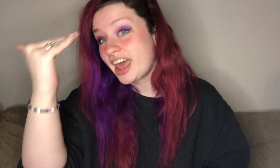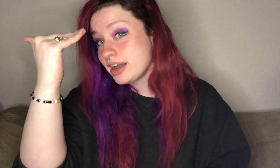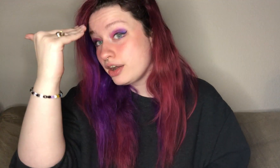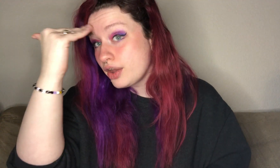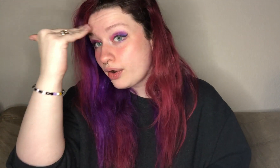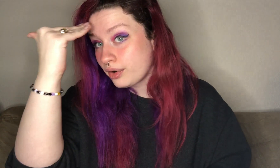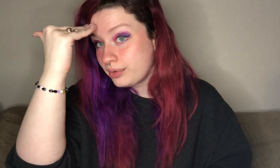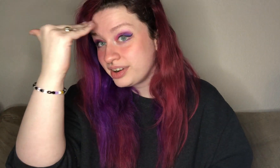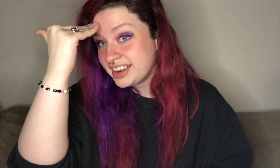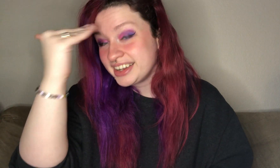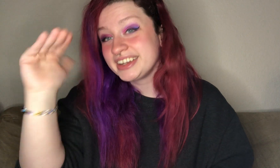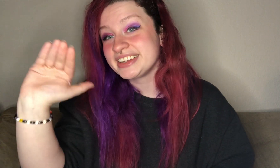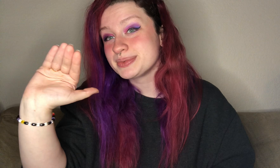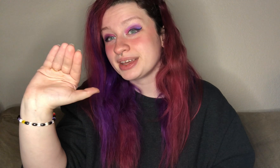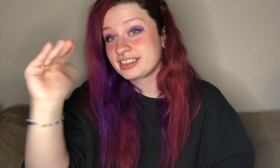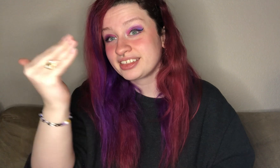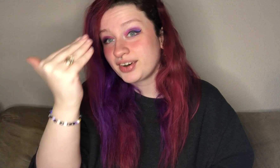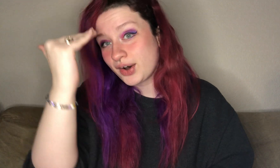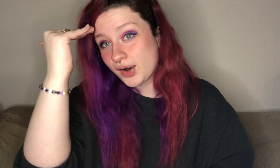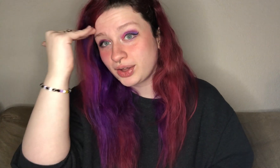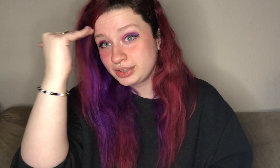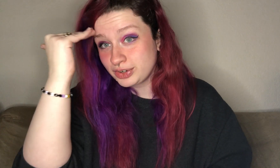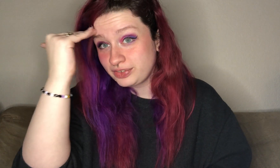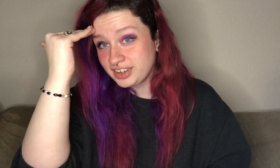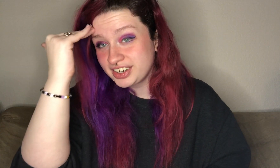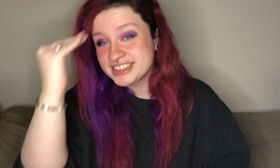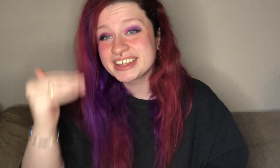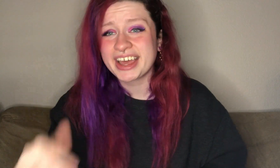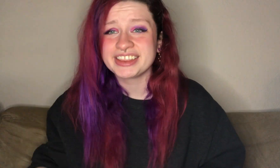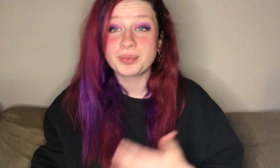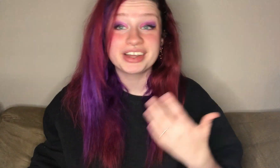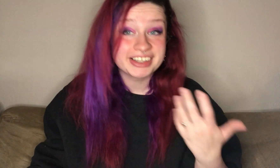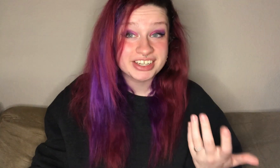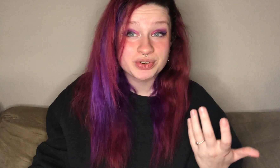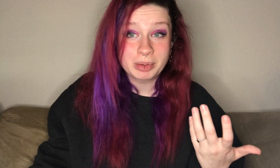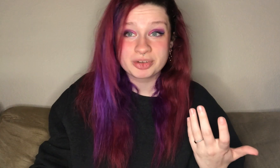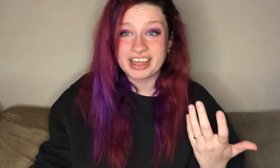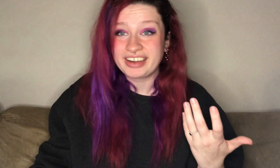and know is with all of your fingers and the way i like to remember that